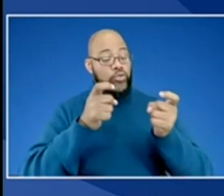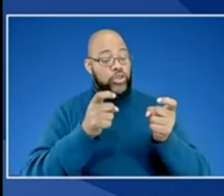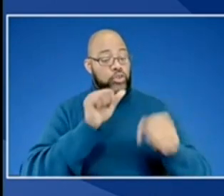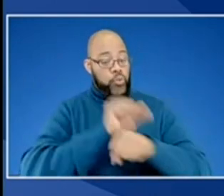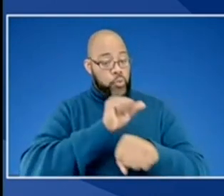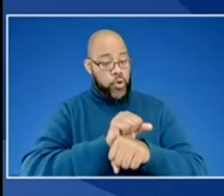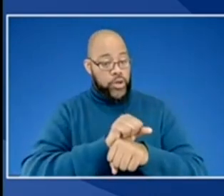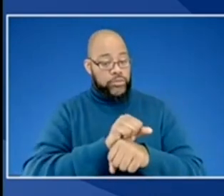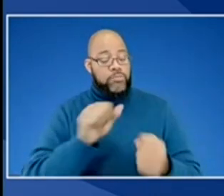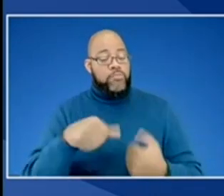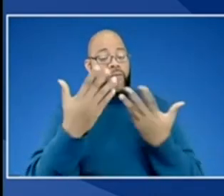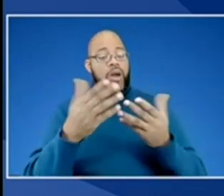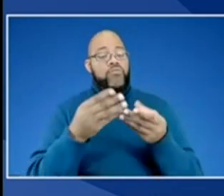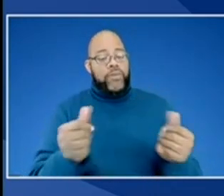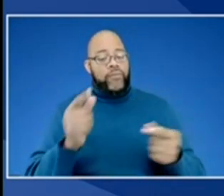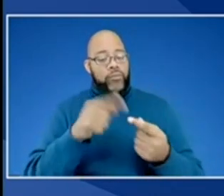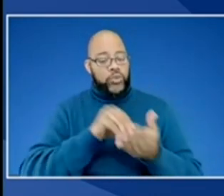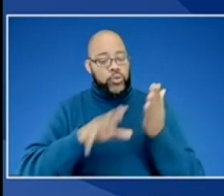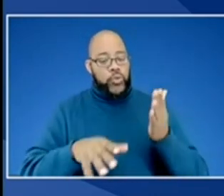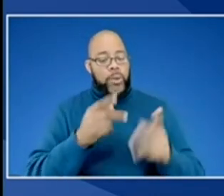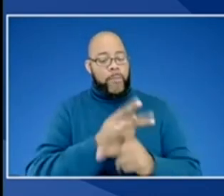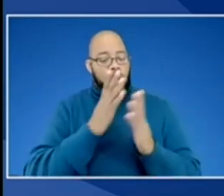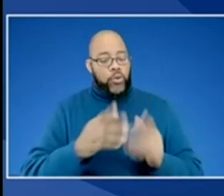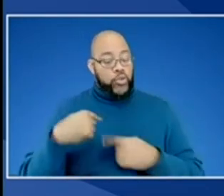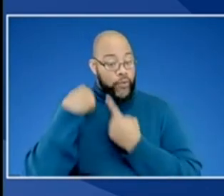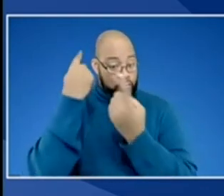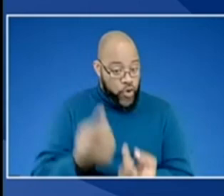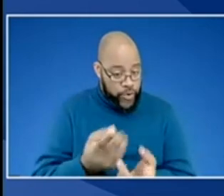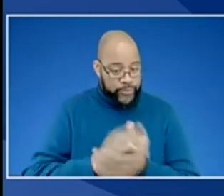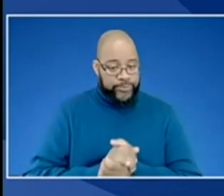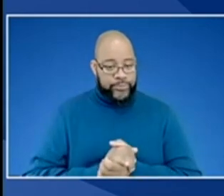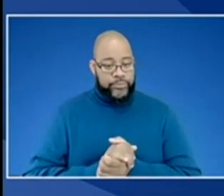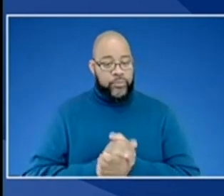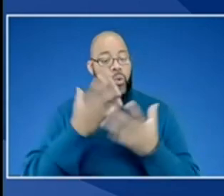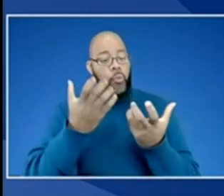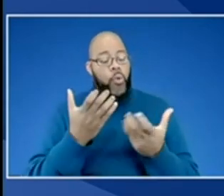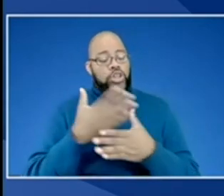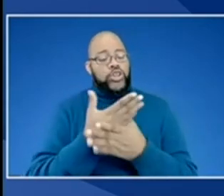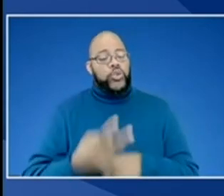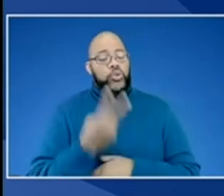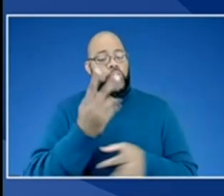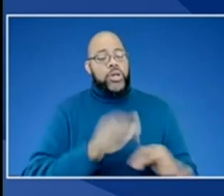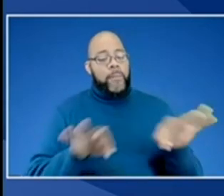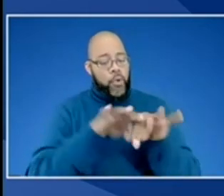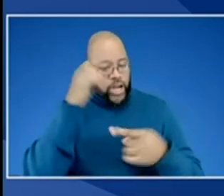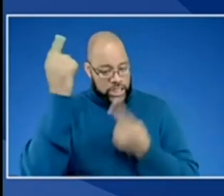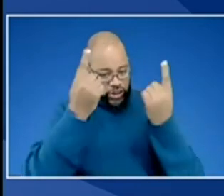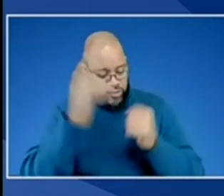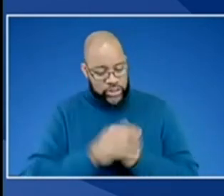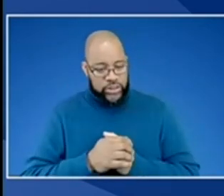providing relief to student loan borrowers so far, and we wish to share two key considerations for the current rulemaking